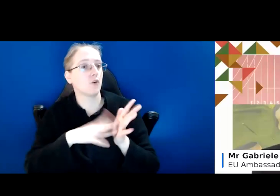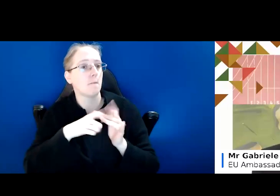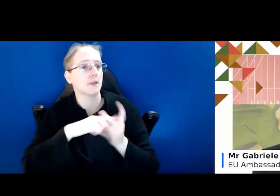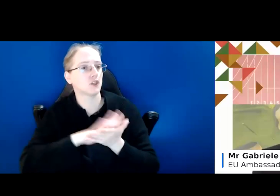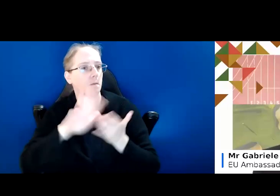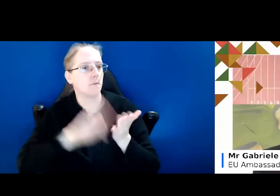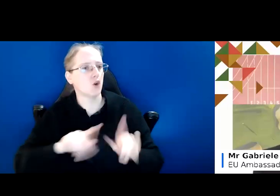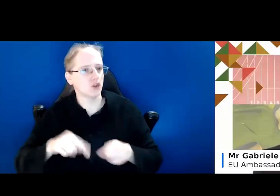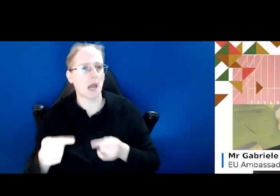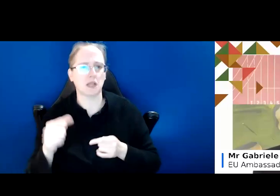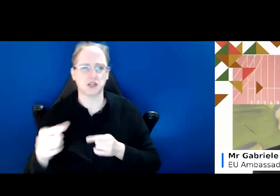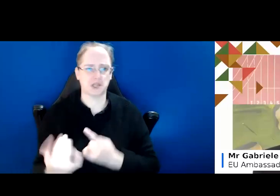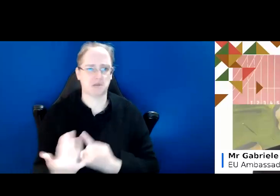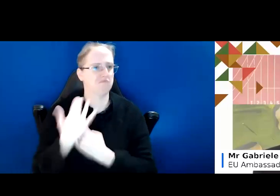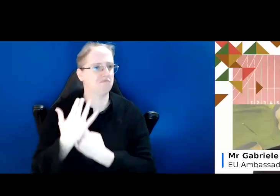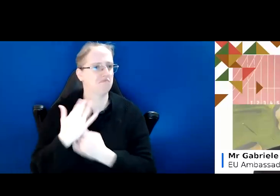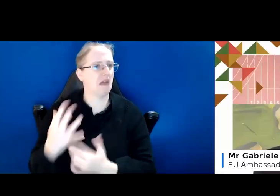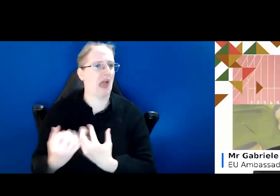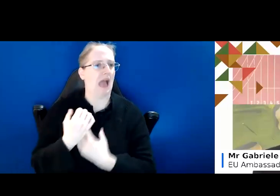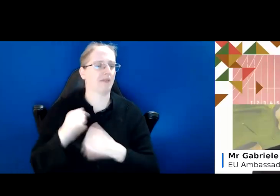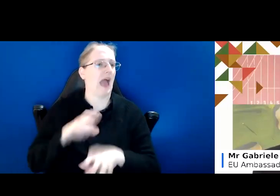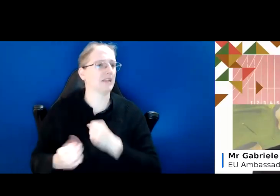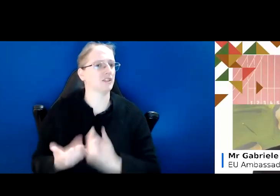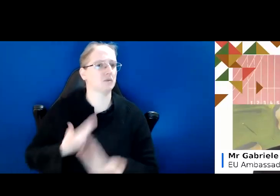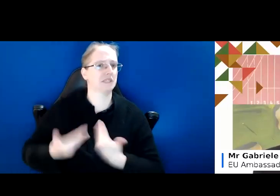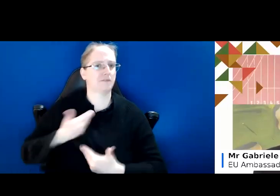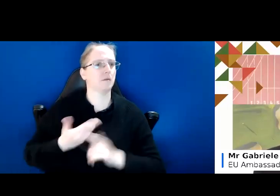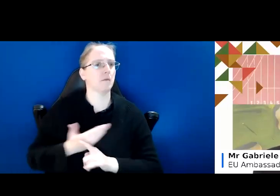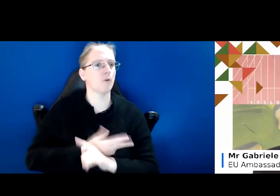Sport can shine a light onto darkness and prejudice